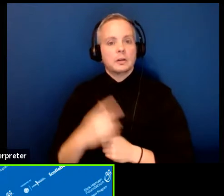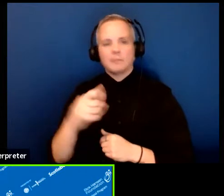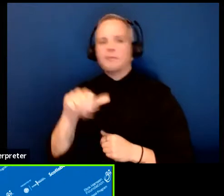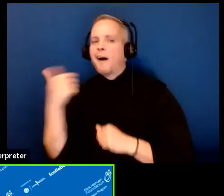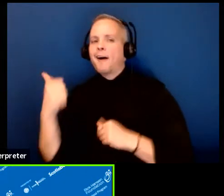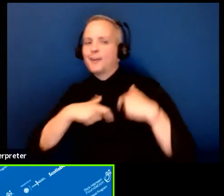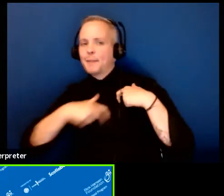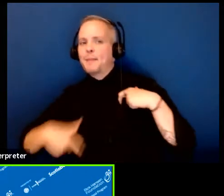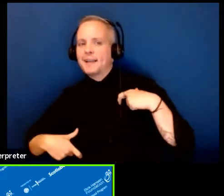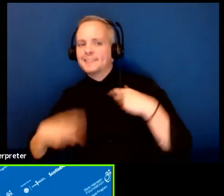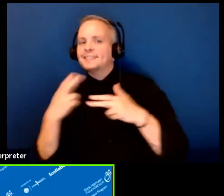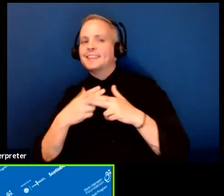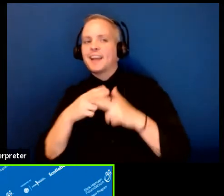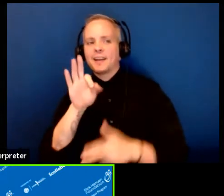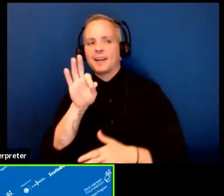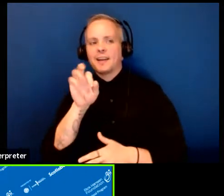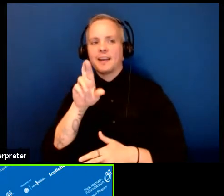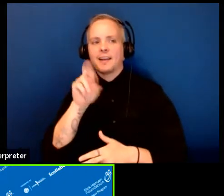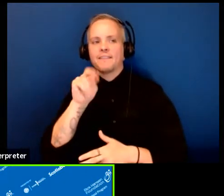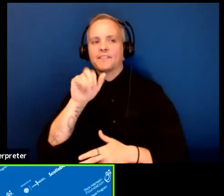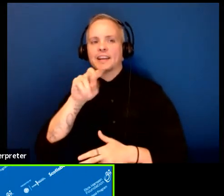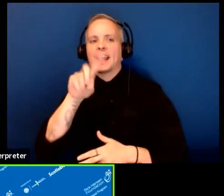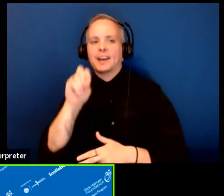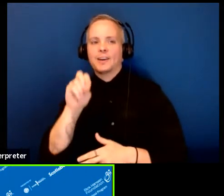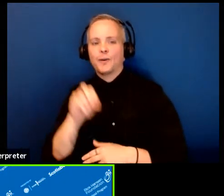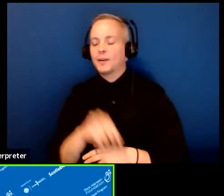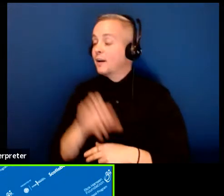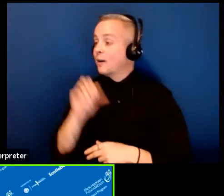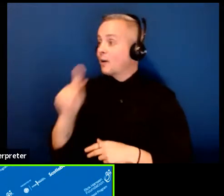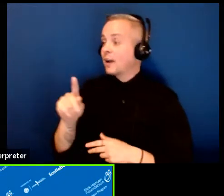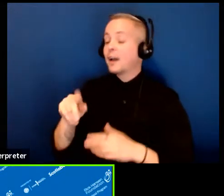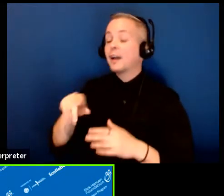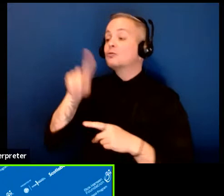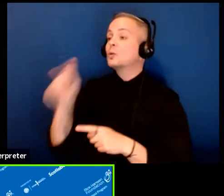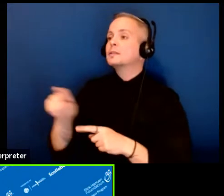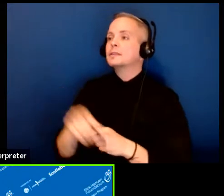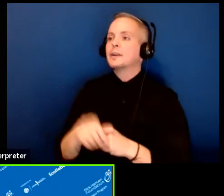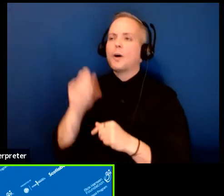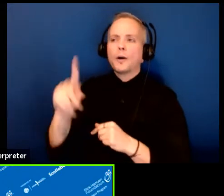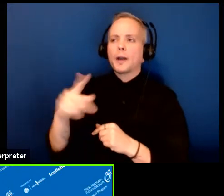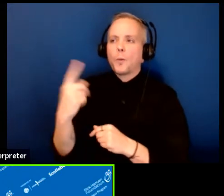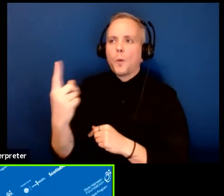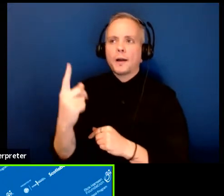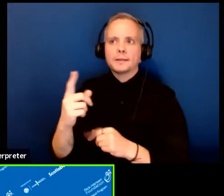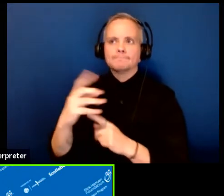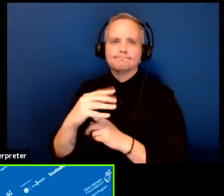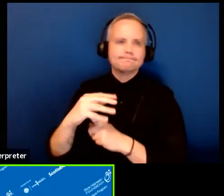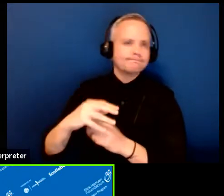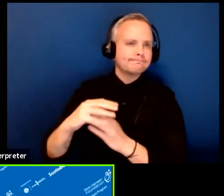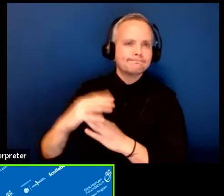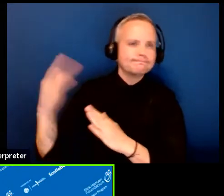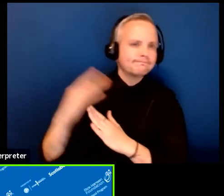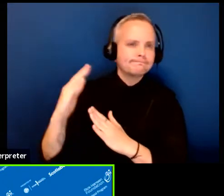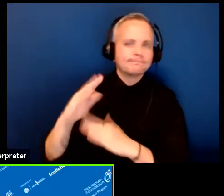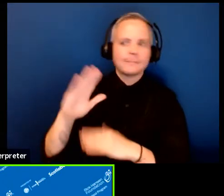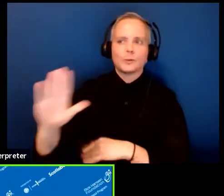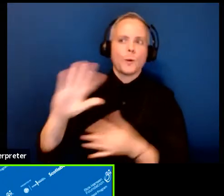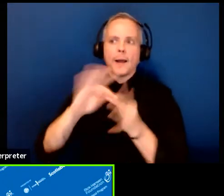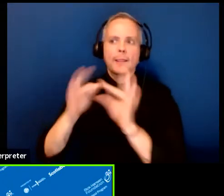FERNANDO. HI, TERI, WHAT AMAZING SINGLE OR SNAPSHOT MOMENT IN YOUR PARALYMPIC ADVENTURE REALLY